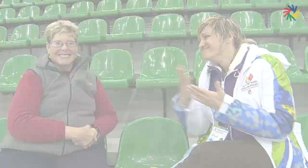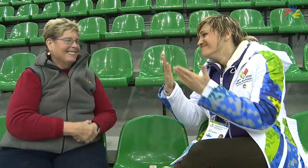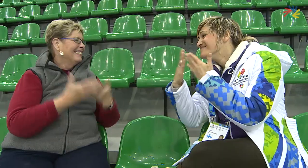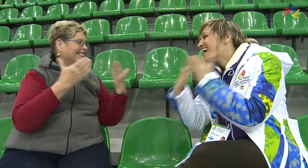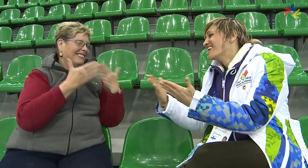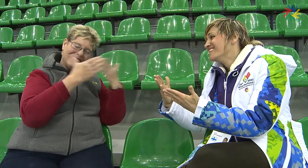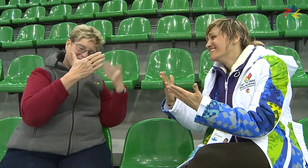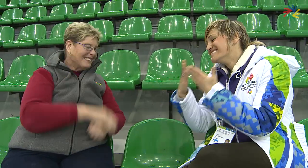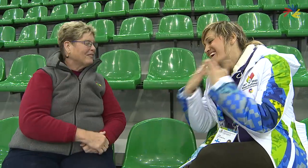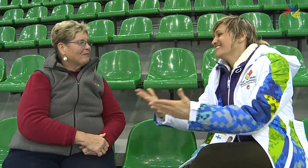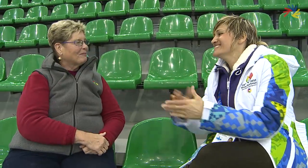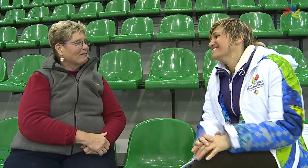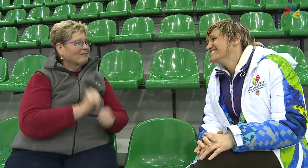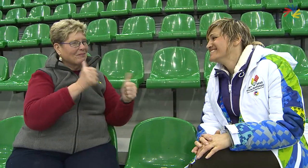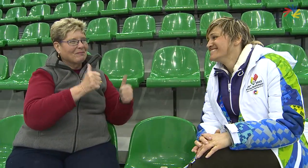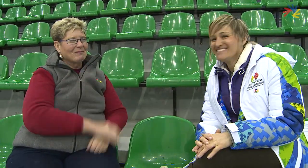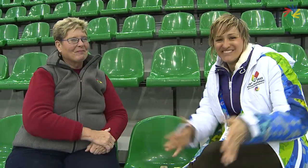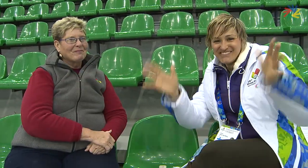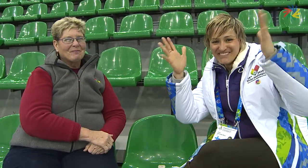Thank you! Thank you!